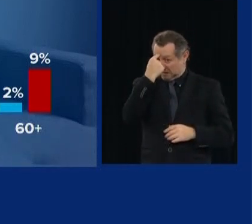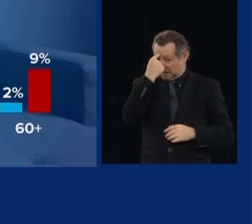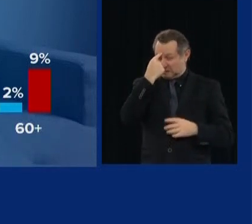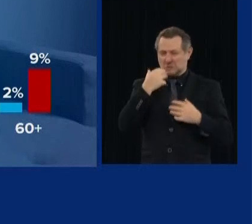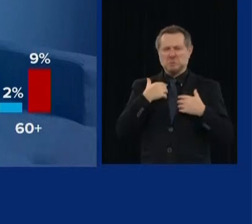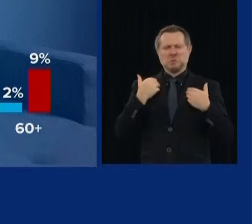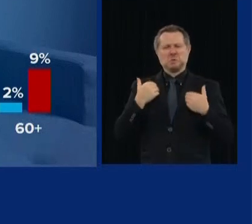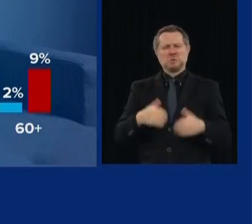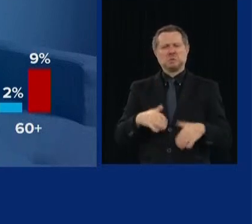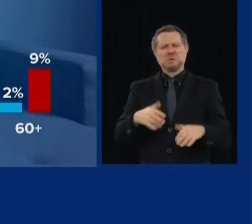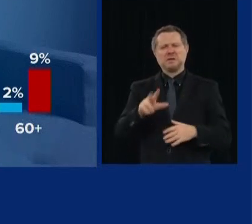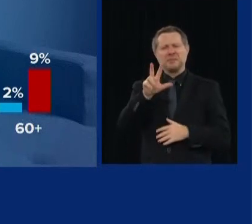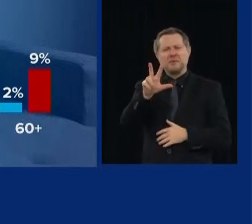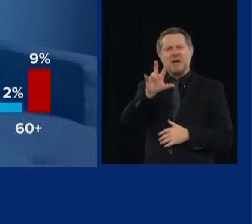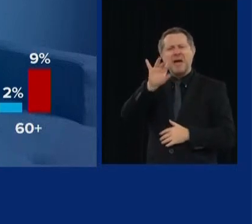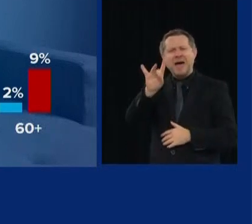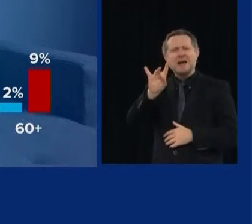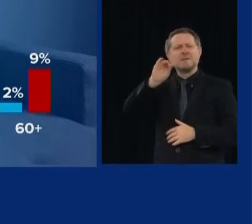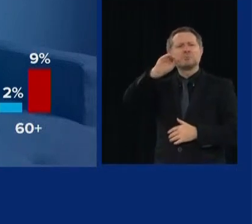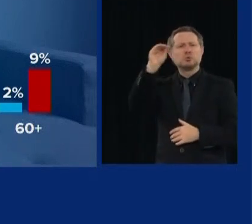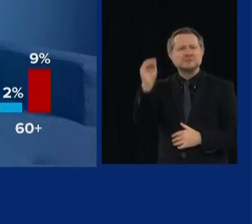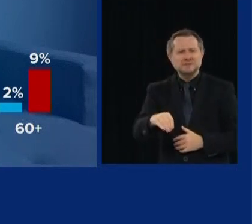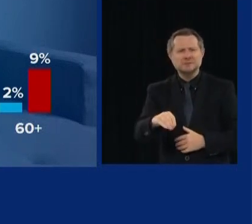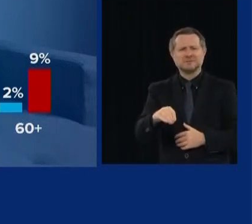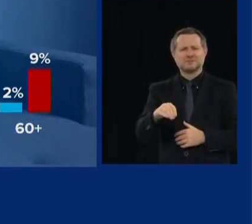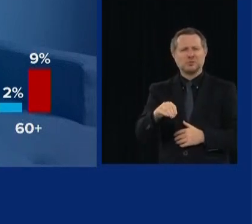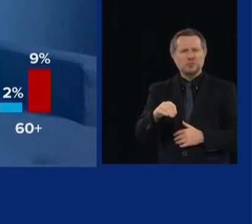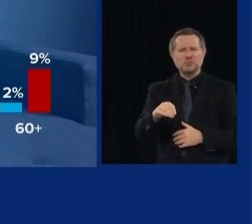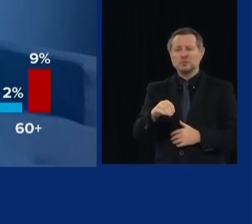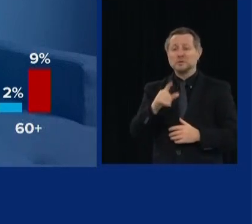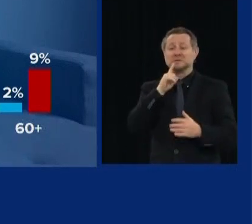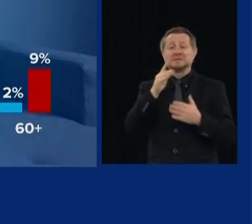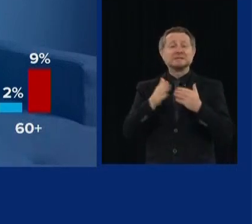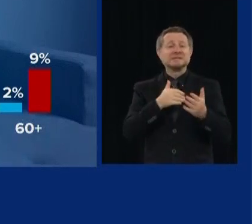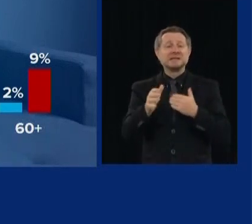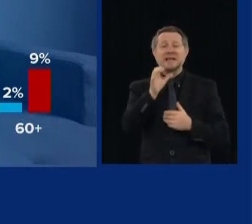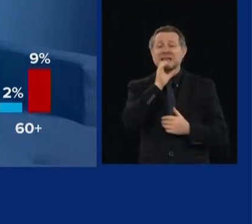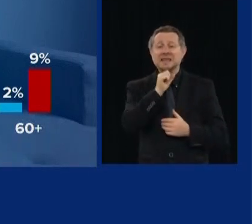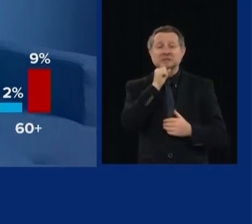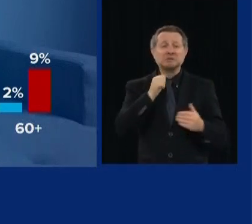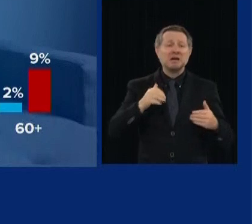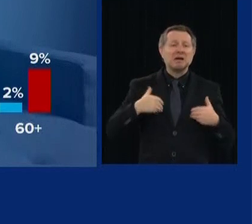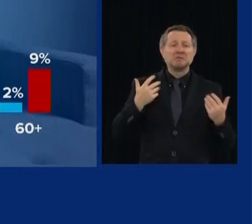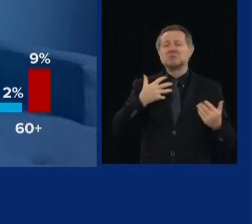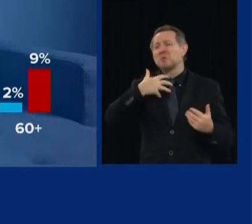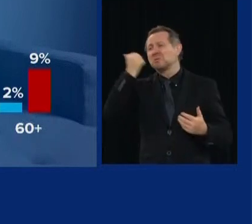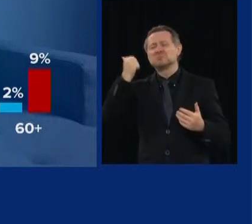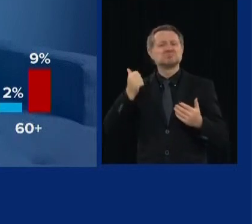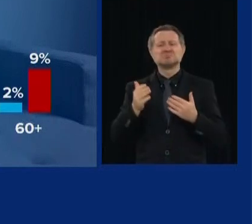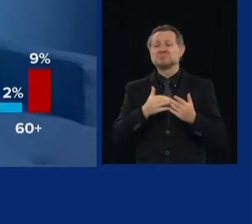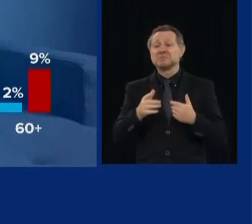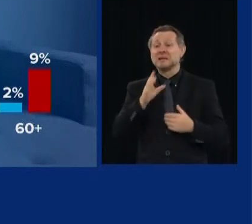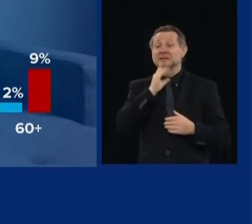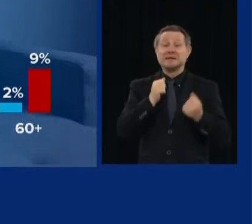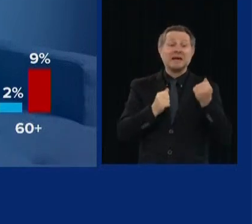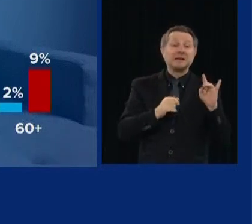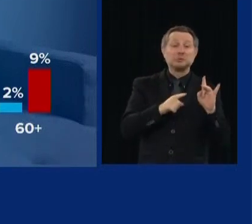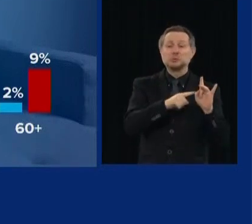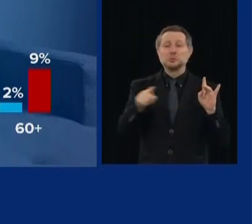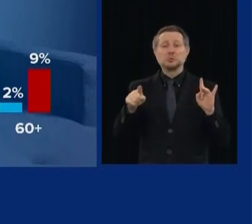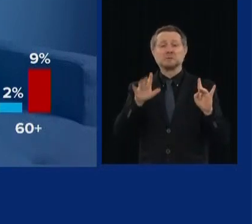REPORTING SERIOUS MENTAL